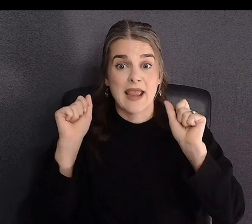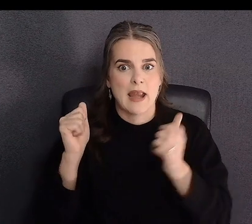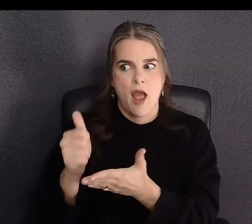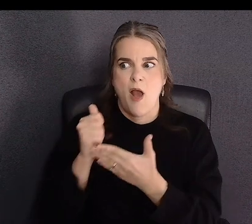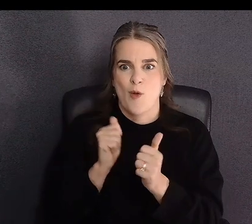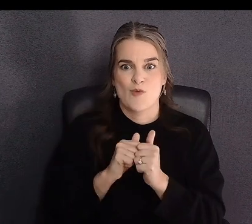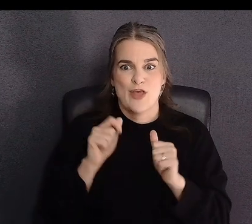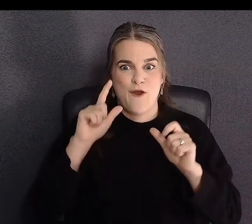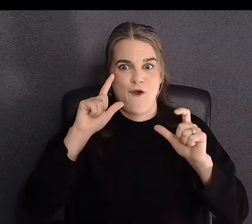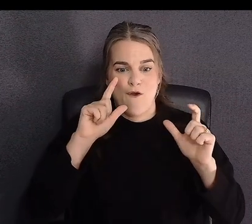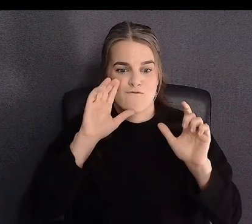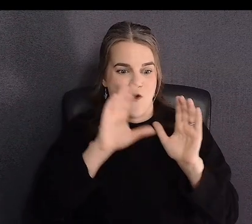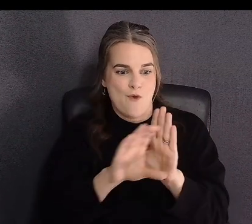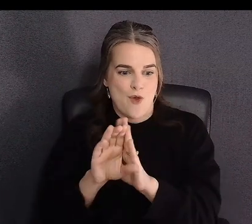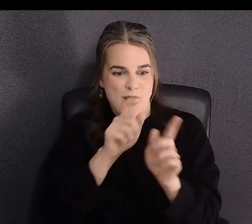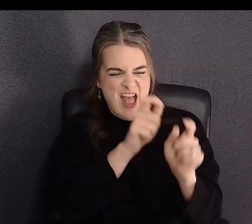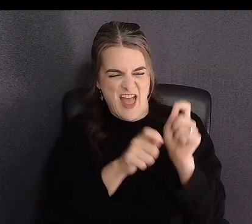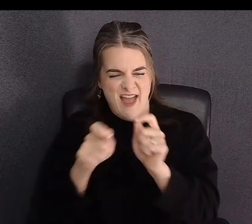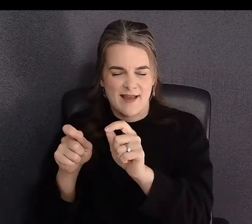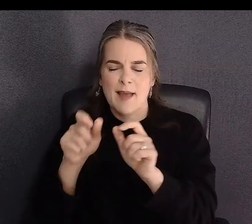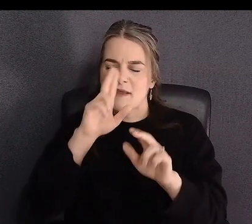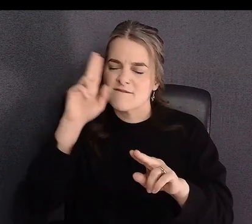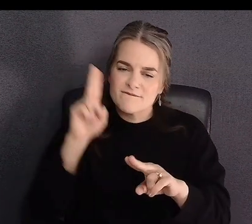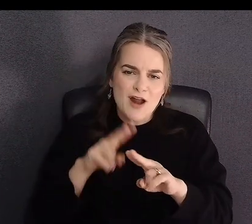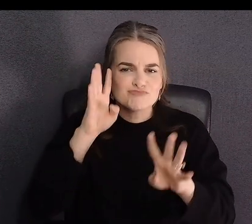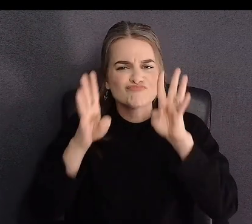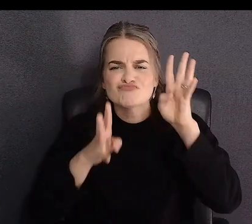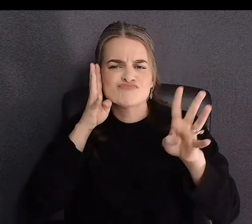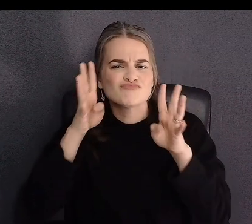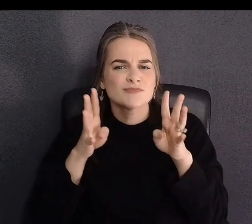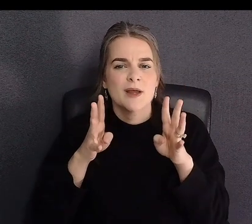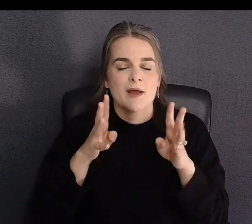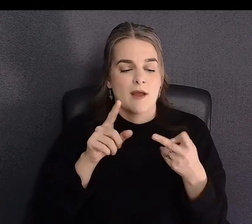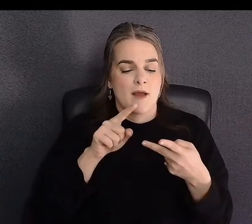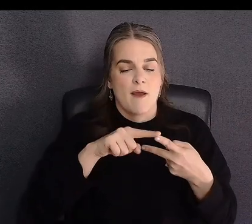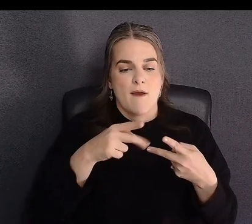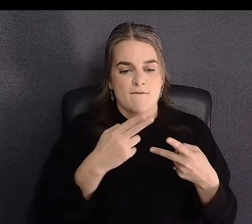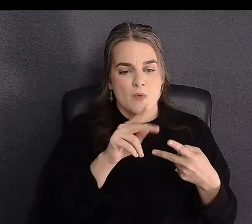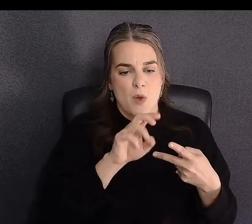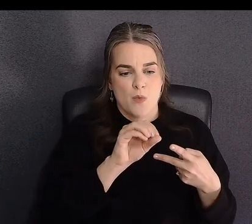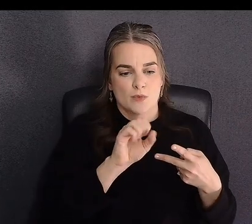Ir can be a really fun, creative process in Photoshop as well as Procreate.